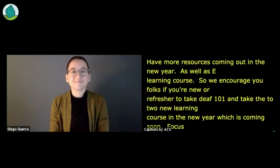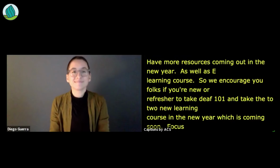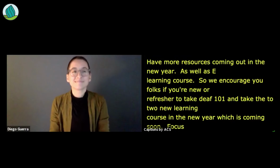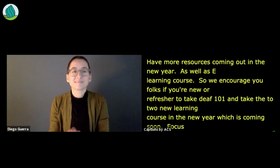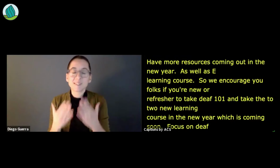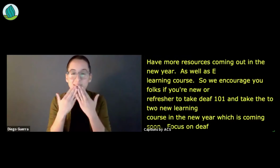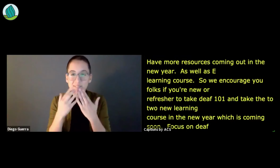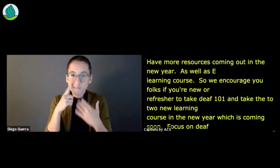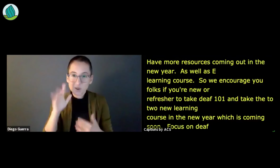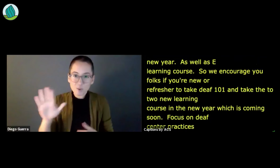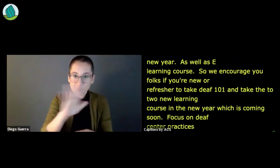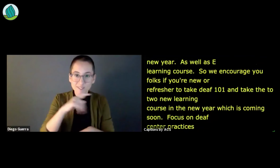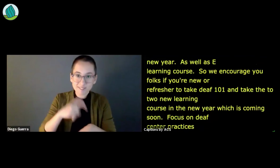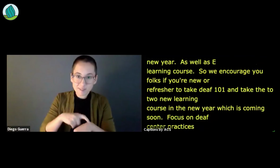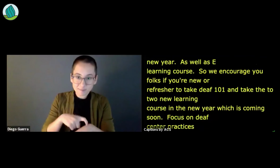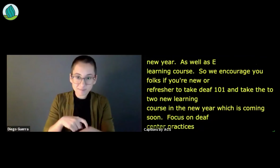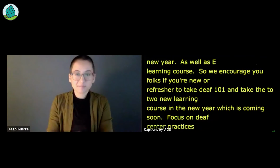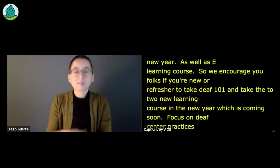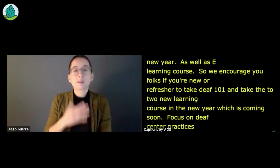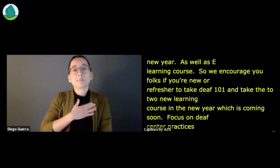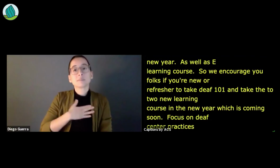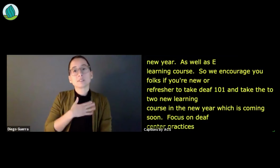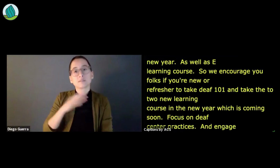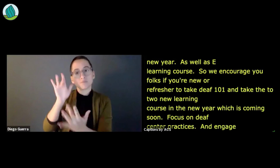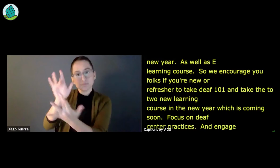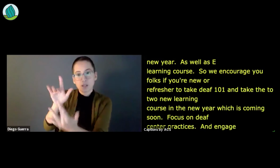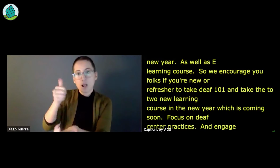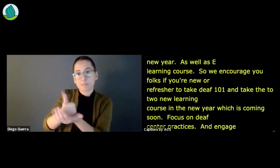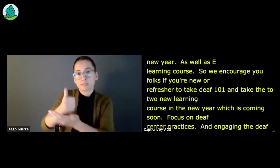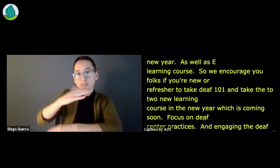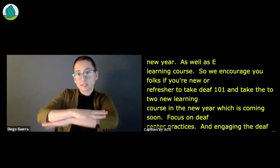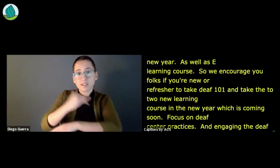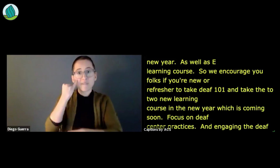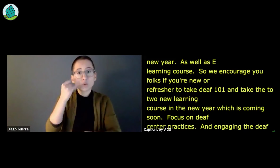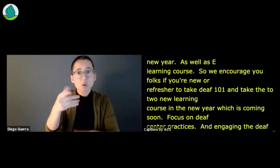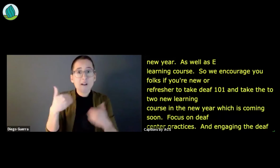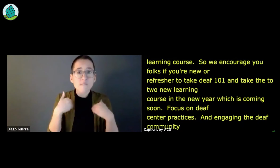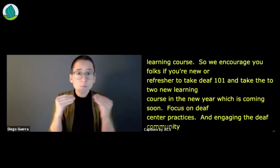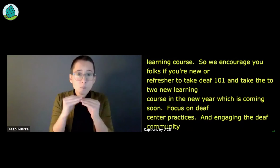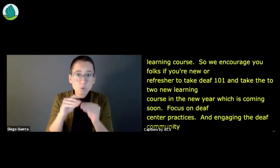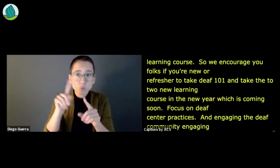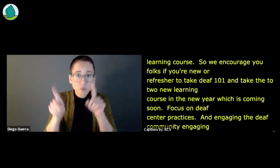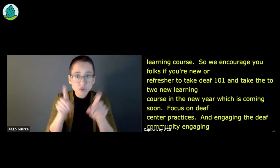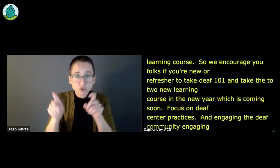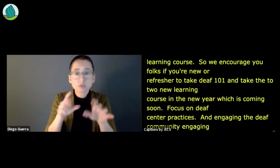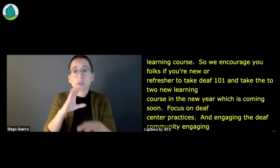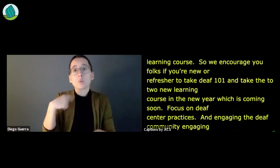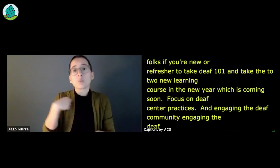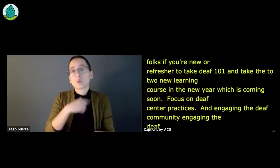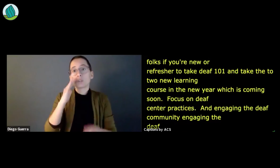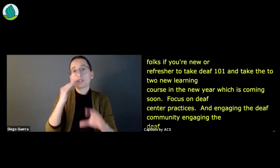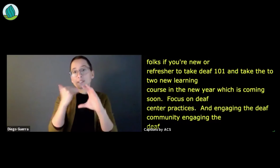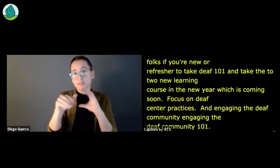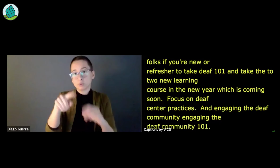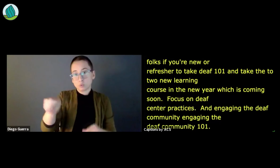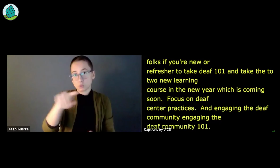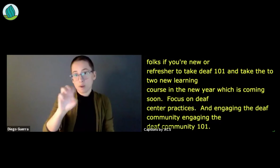Folks, thank you so much again for your time. Feel free to reach out to our help desk if you have any more questions. We will be emailing you a follow up